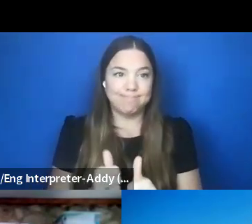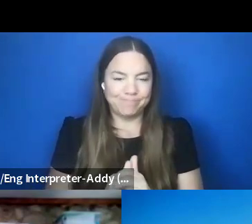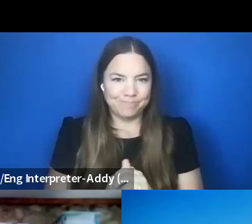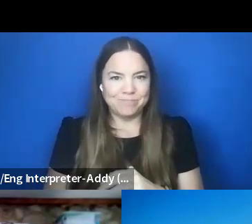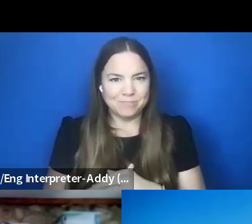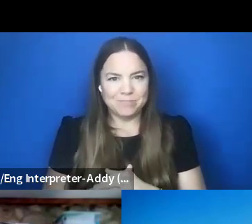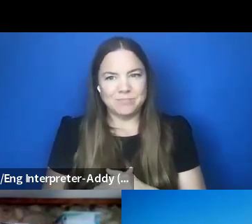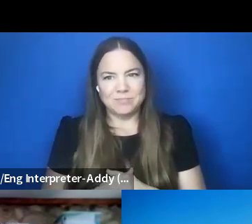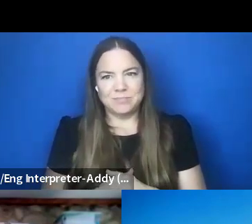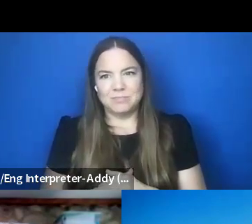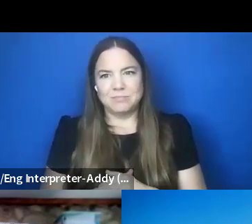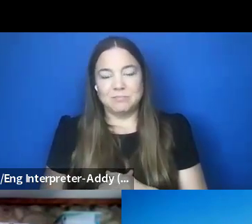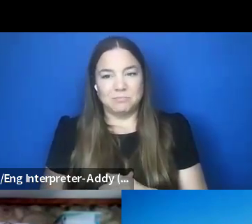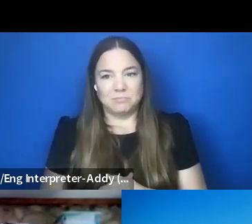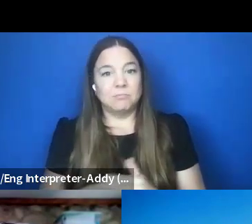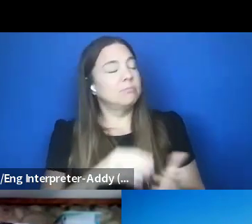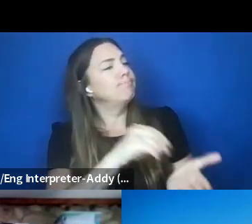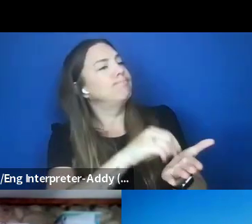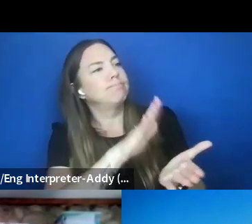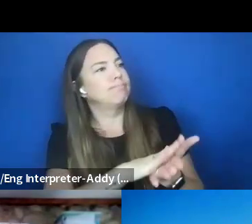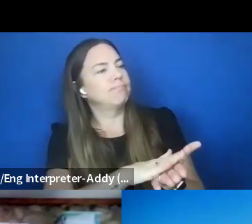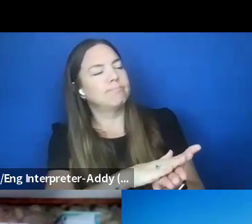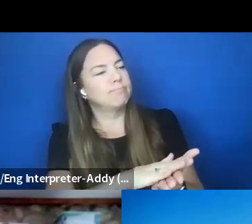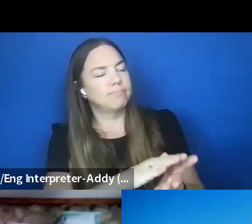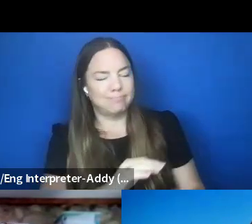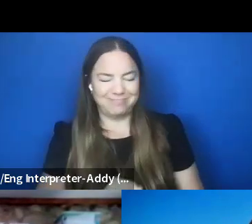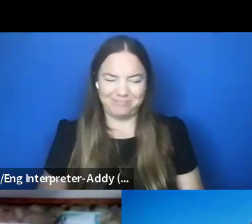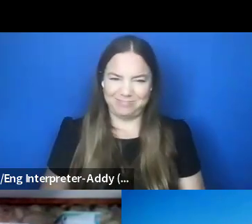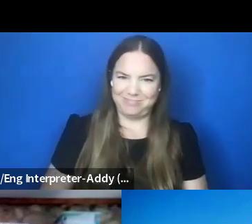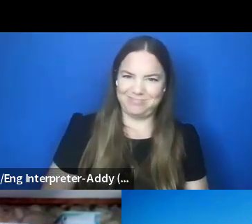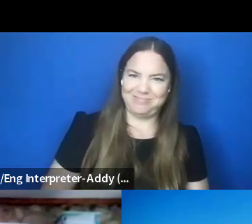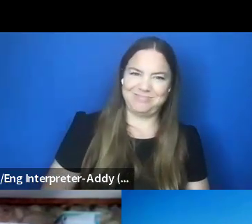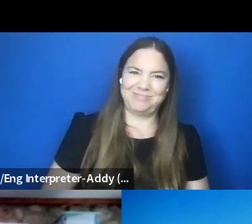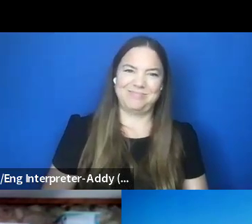Don Dew: That makes sense. Brooke Wilson: Write that down. Don Dew: And Don Dew: I